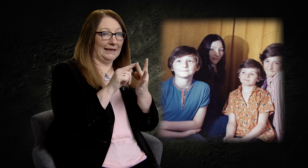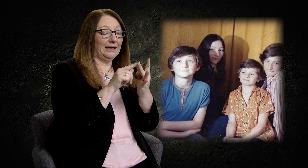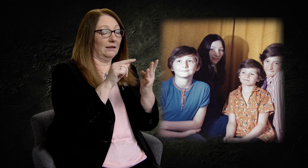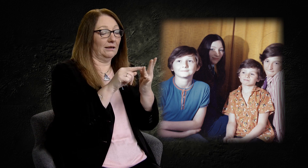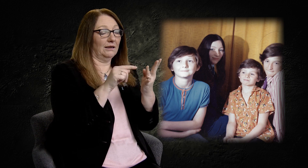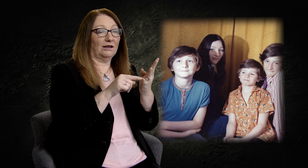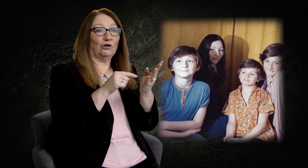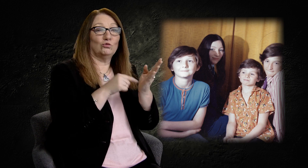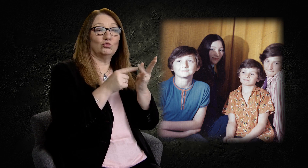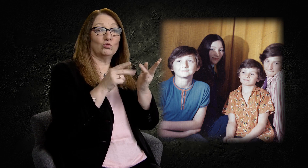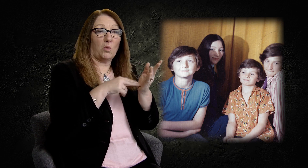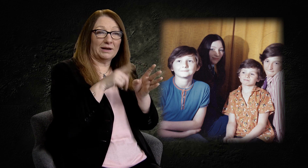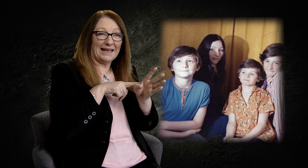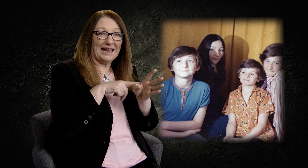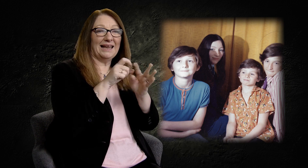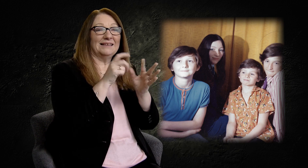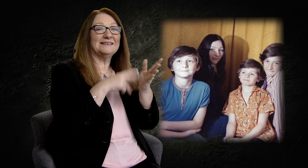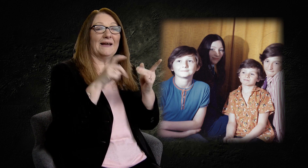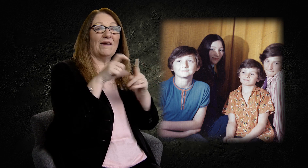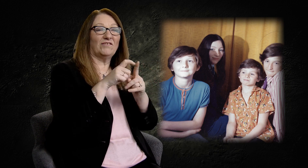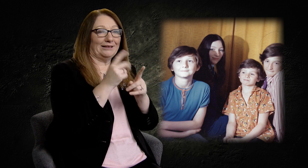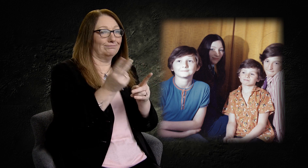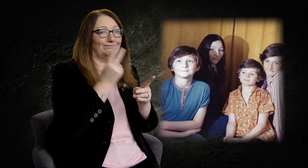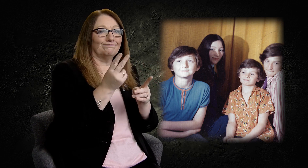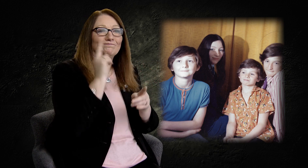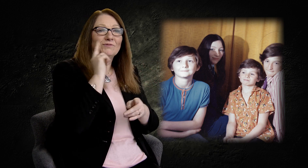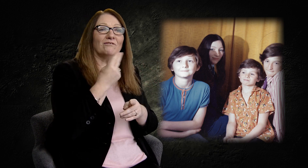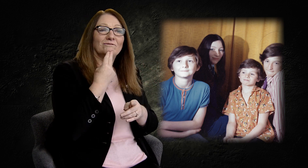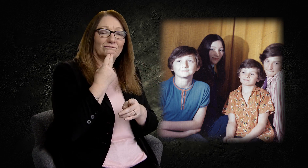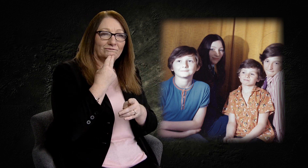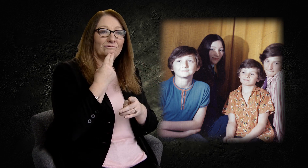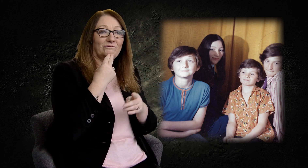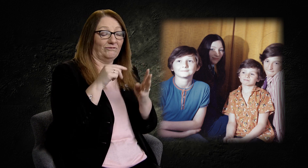then Tony and David who were Deaf.